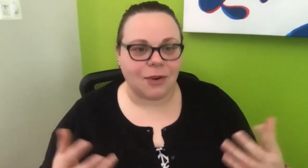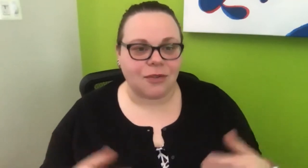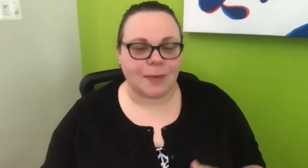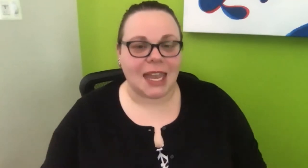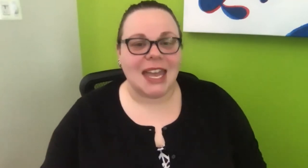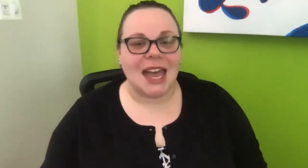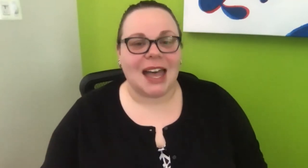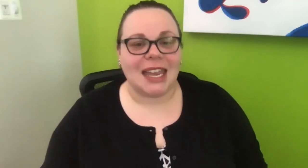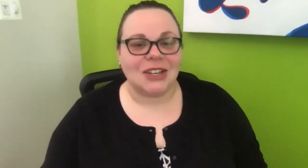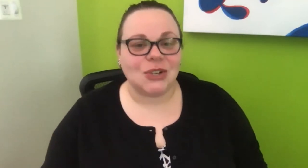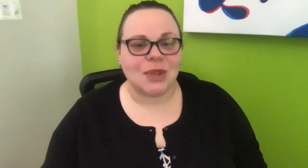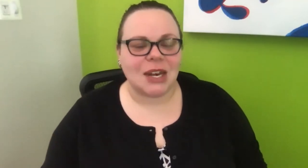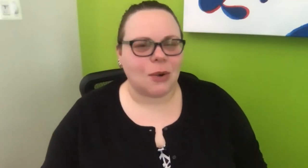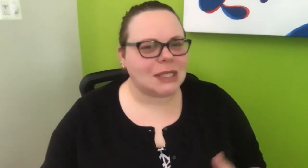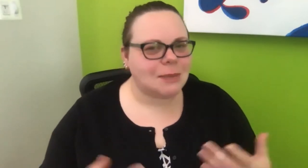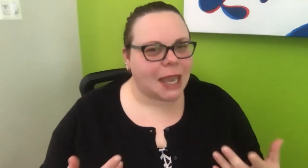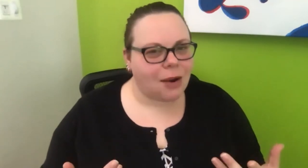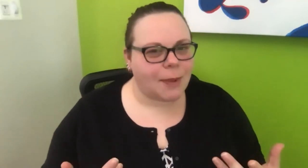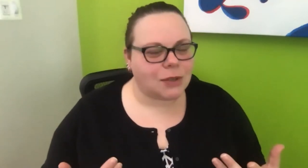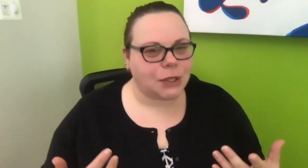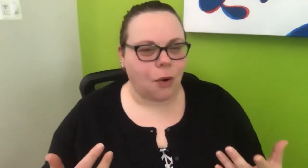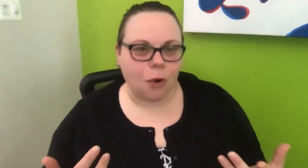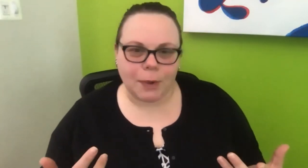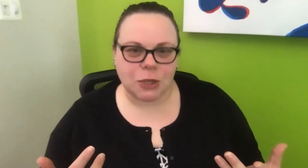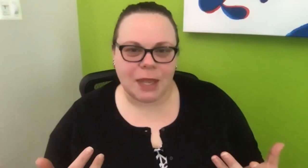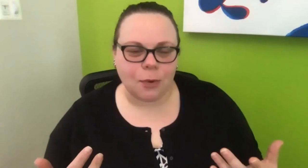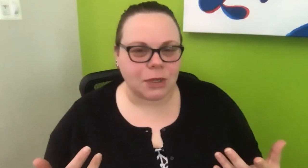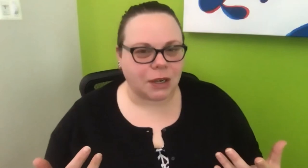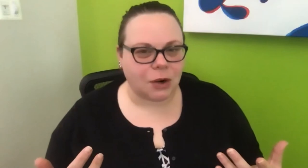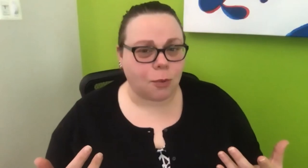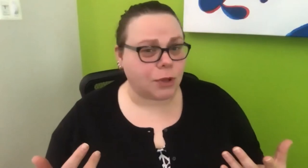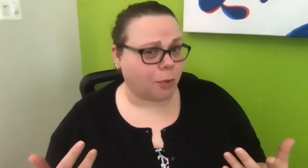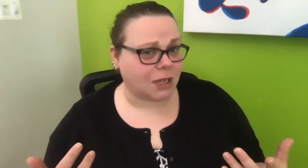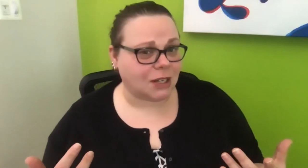An issue that no one seemed to care about until a whole bunch of people were stuck at home with no printer,